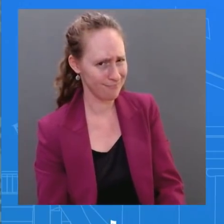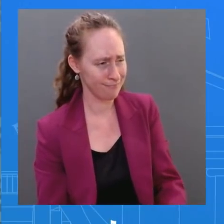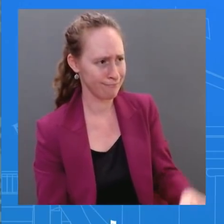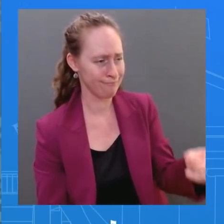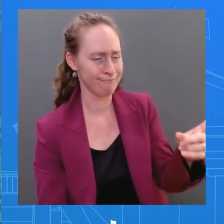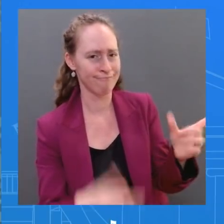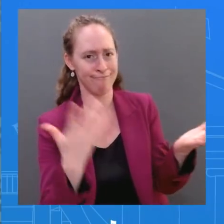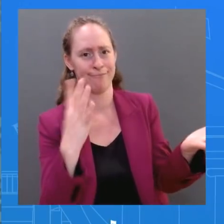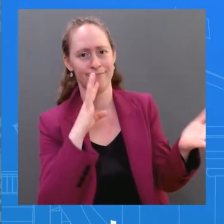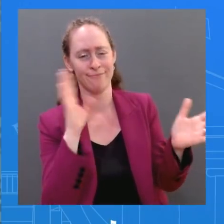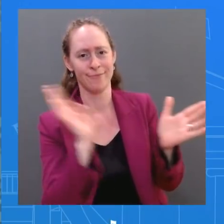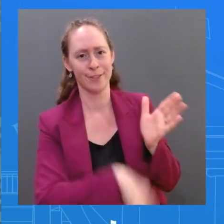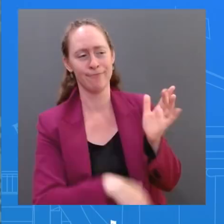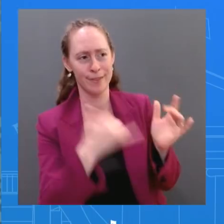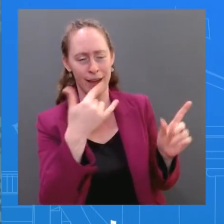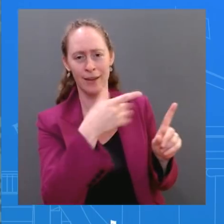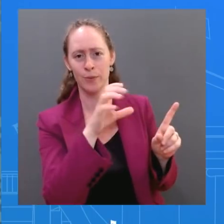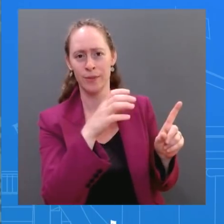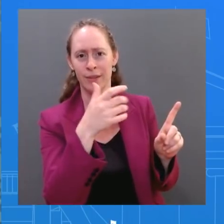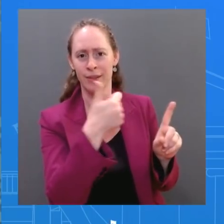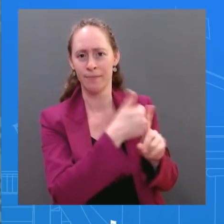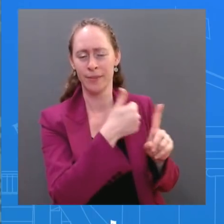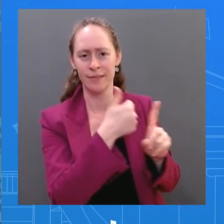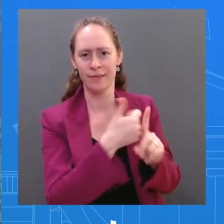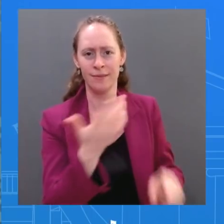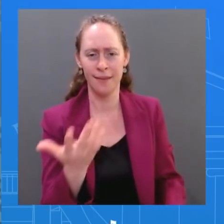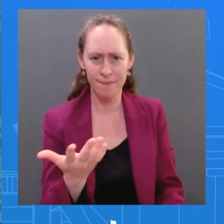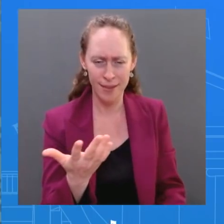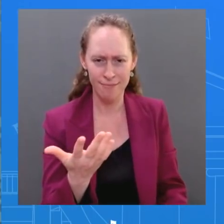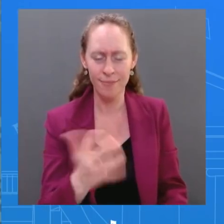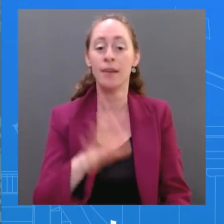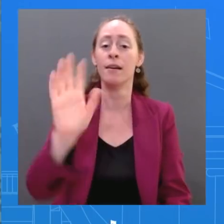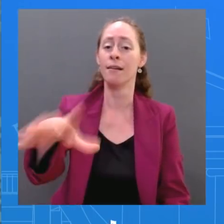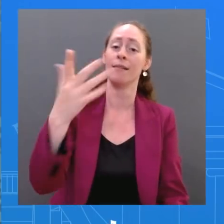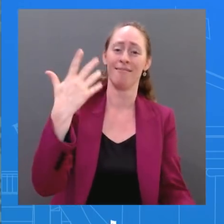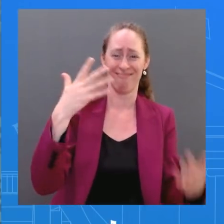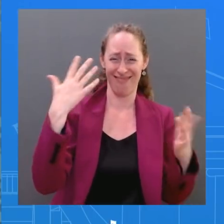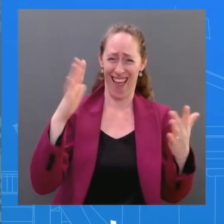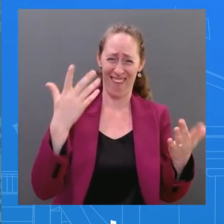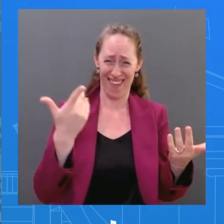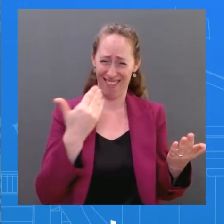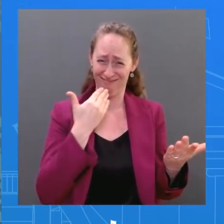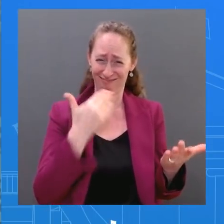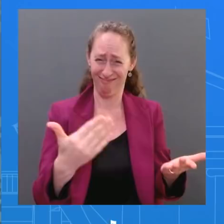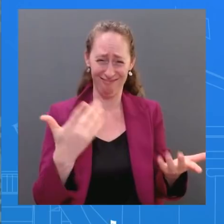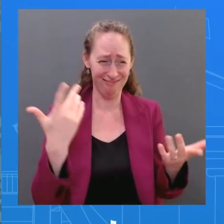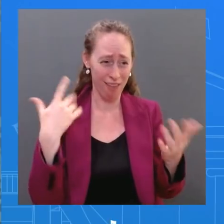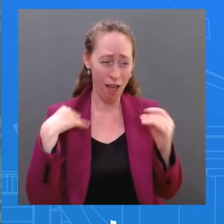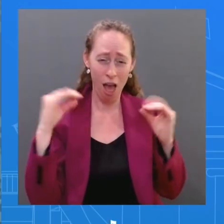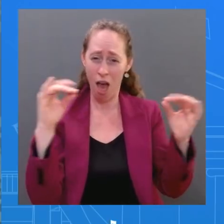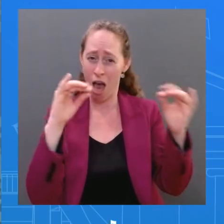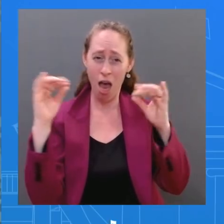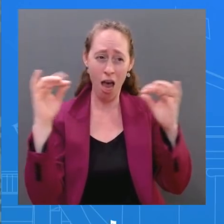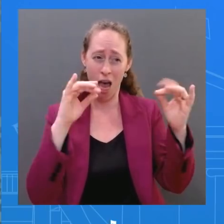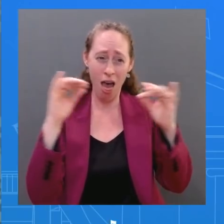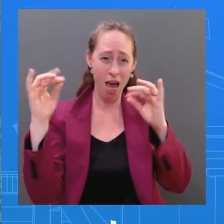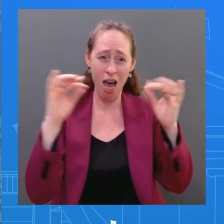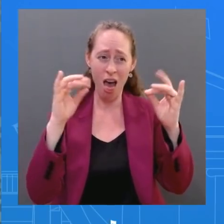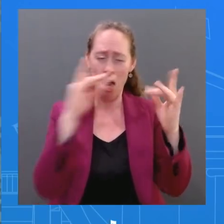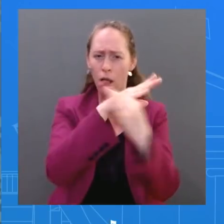in key issues of the Bipartisan Innovation Act. So we are ready to finish up this process, negoti- --